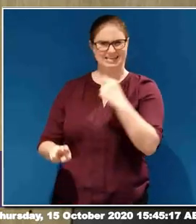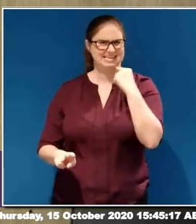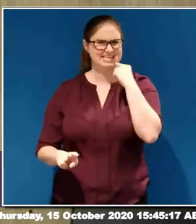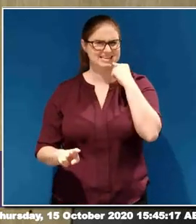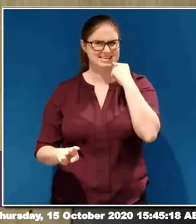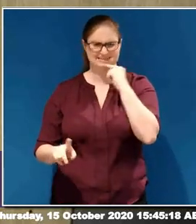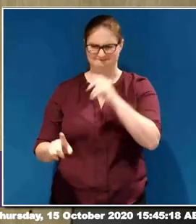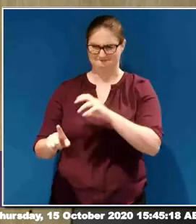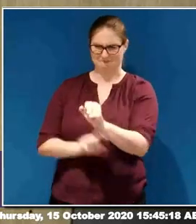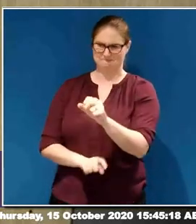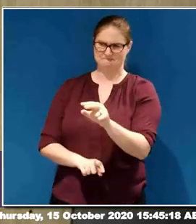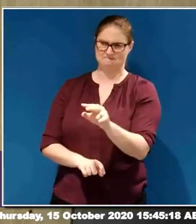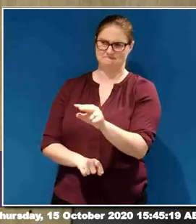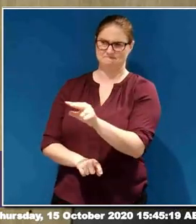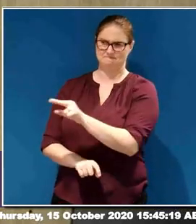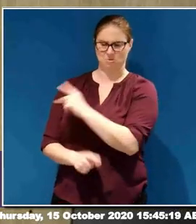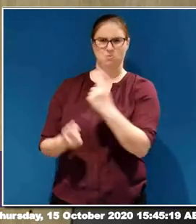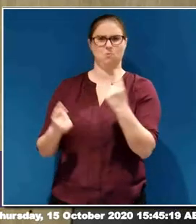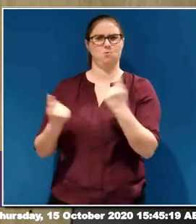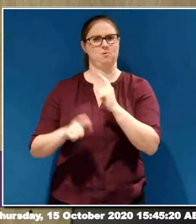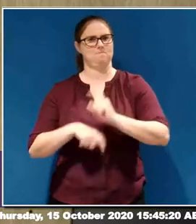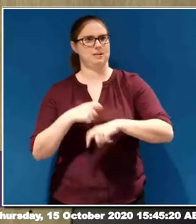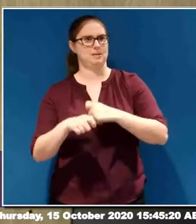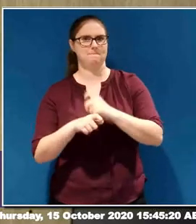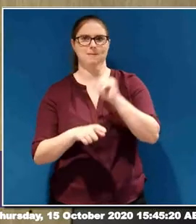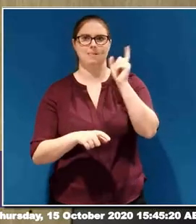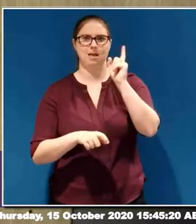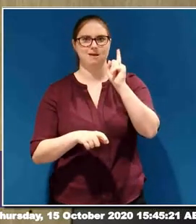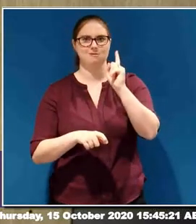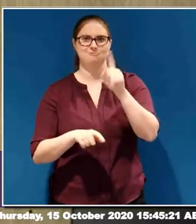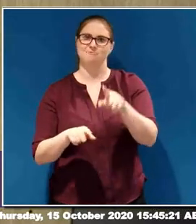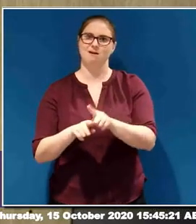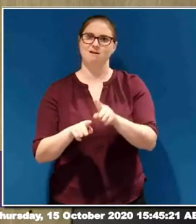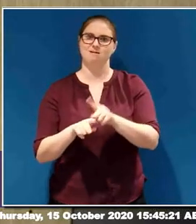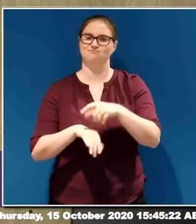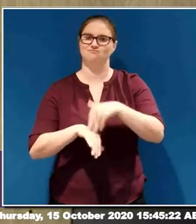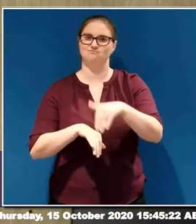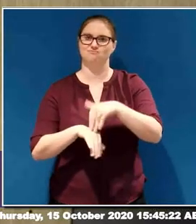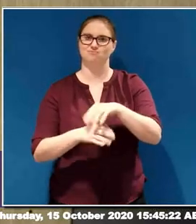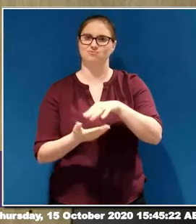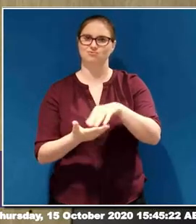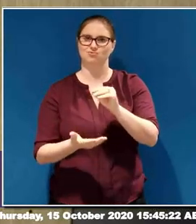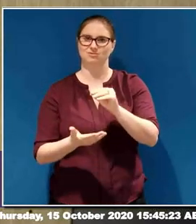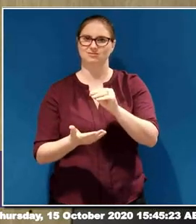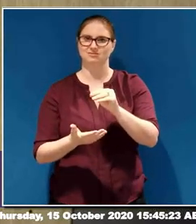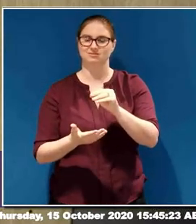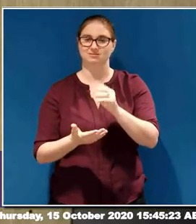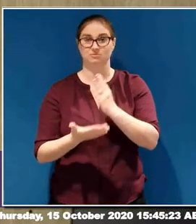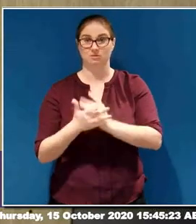And those children were predominantly boys and they had poor self-regulation,